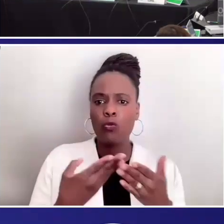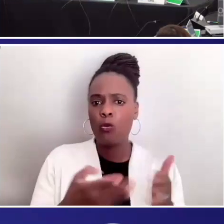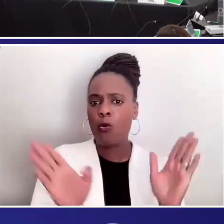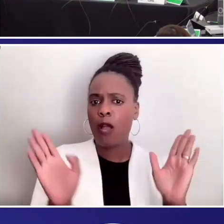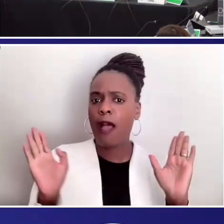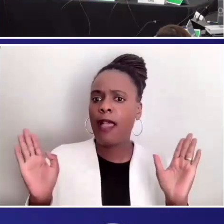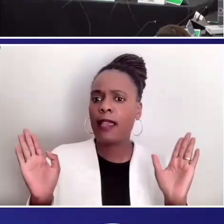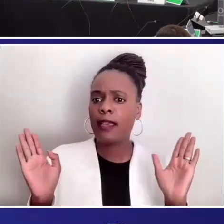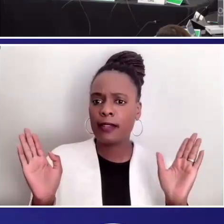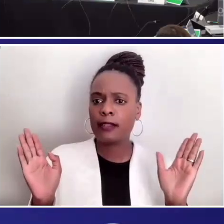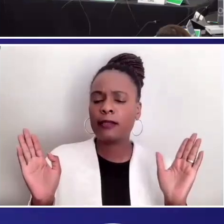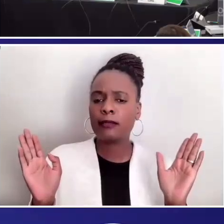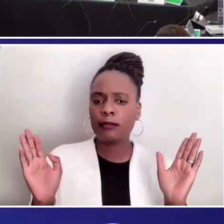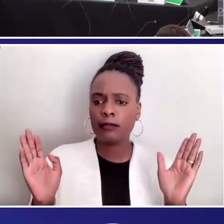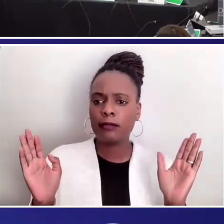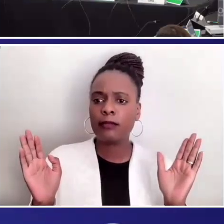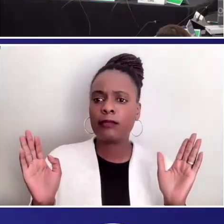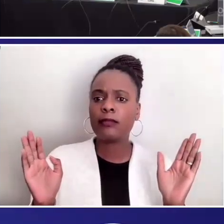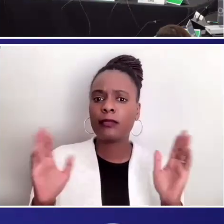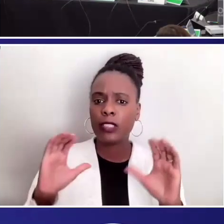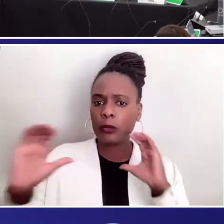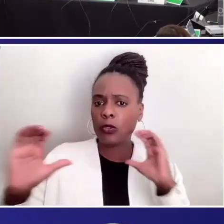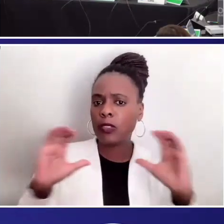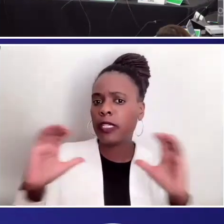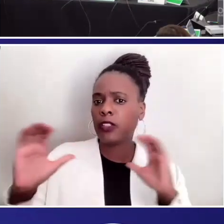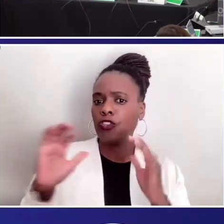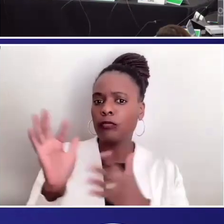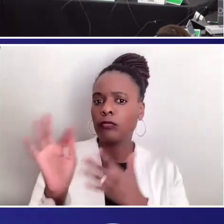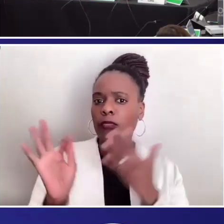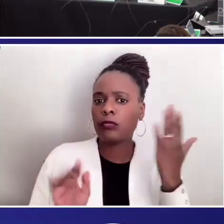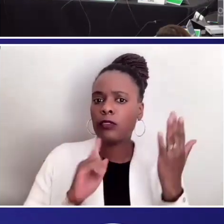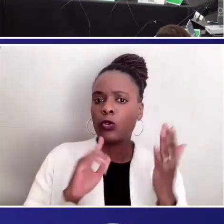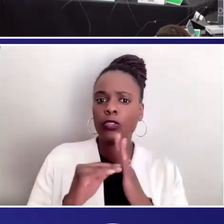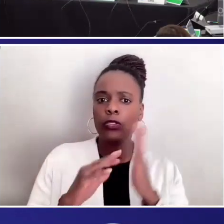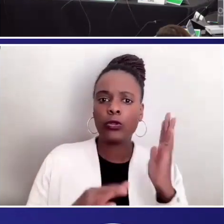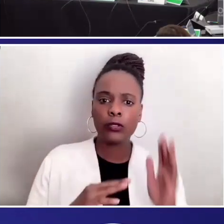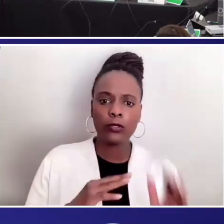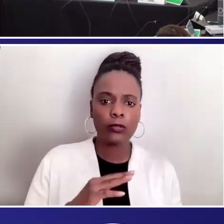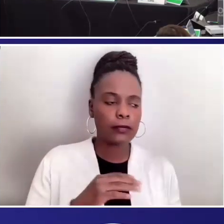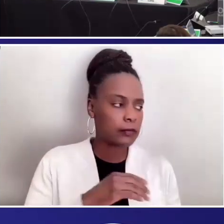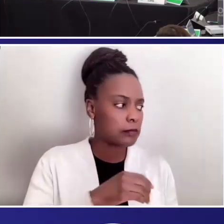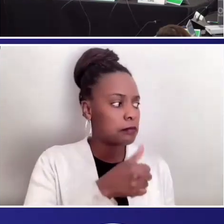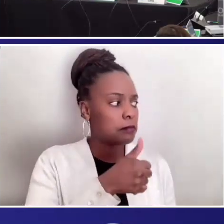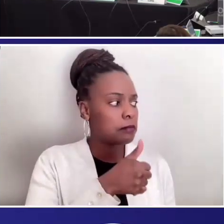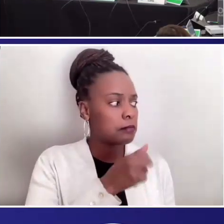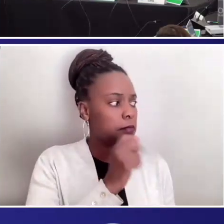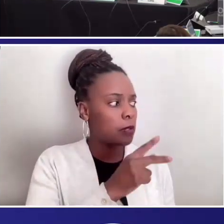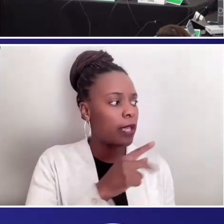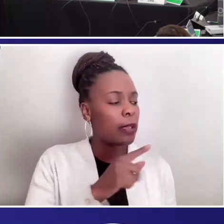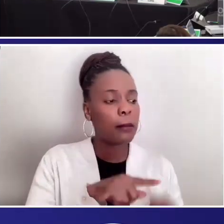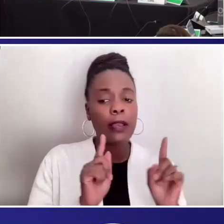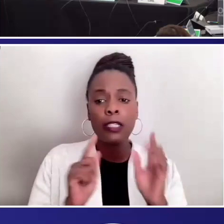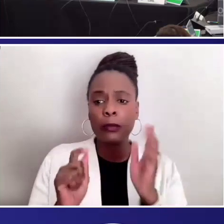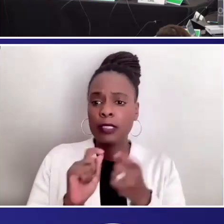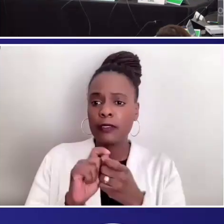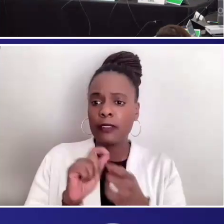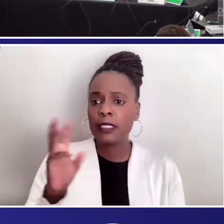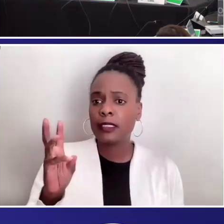wide degree of communications to students and publications. Specifically on 668.43.